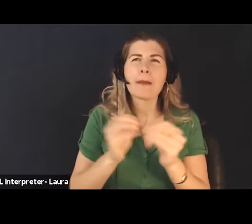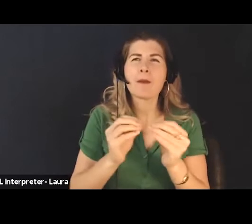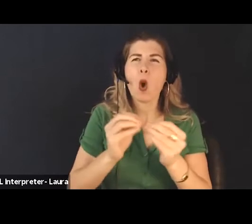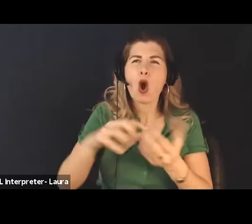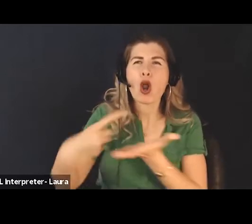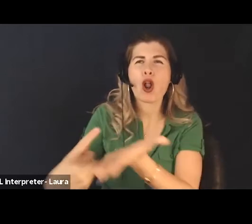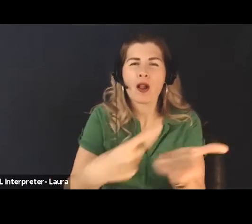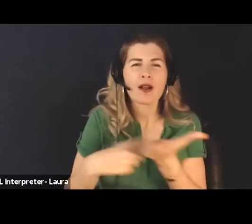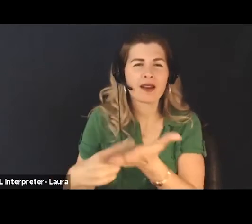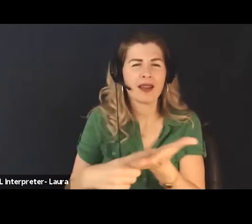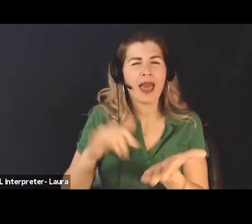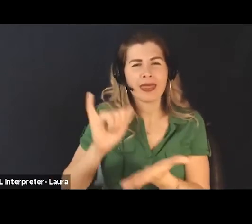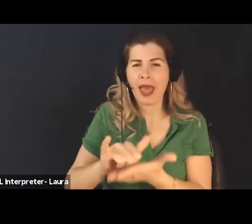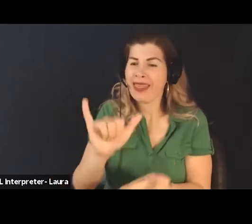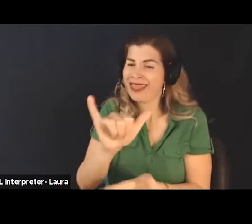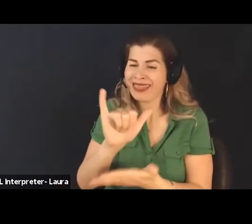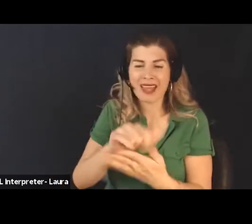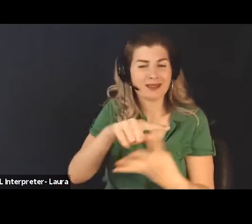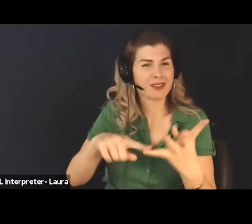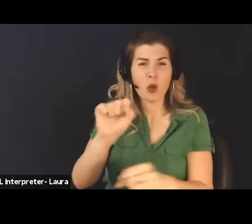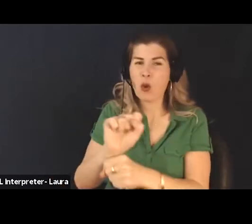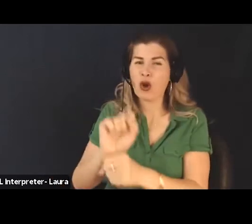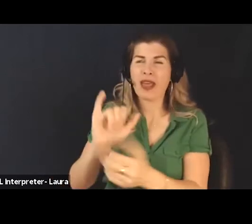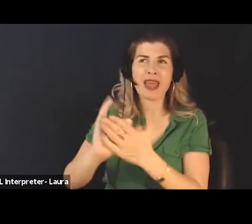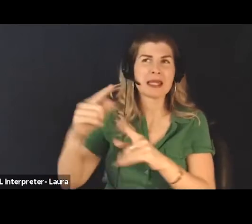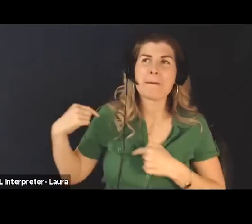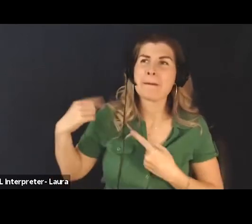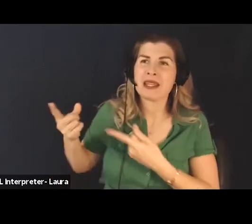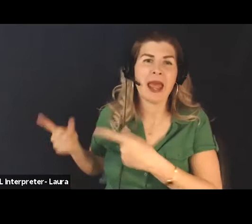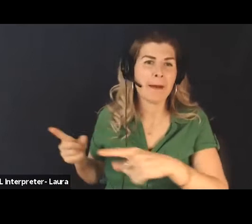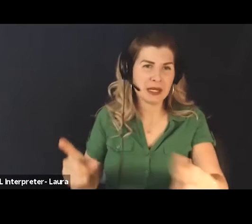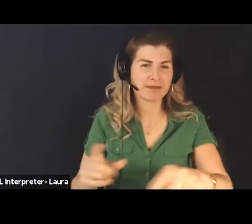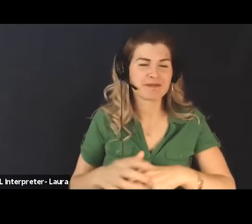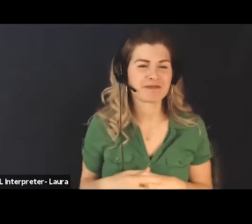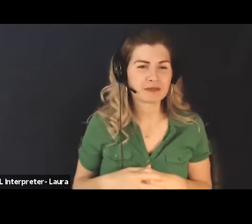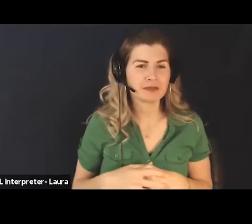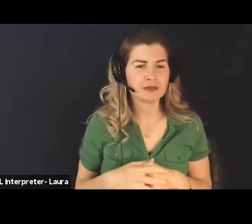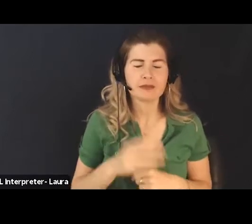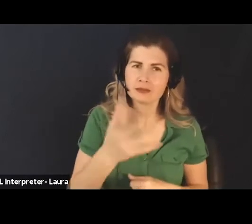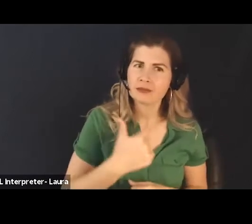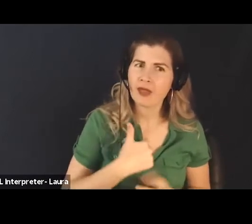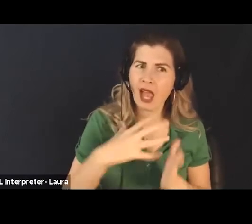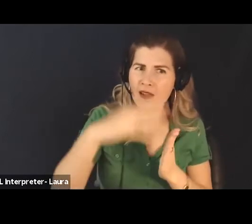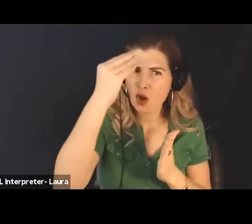that's been happening for a long time. So I've learned a tremendous amount from these works, but I want to pick up with the